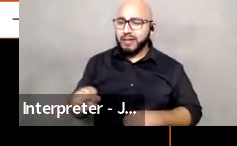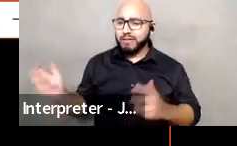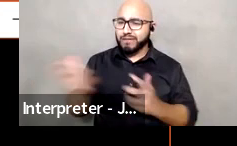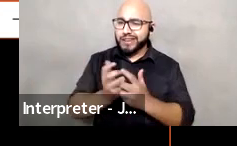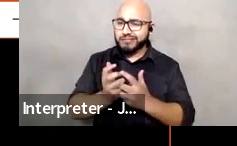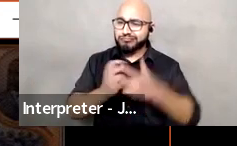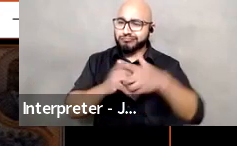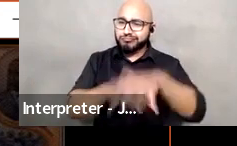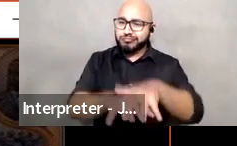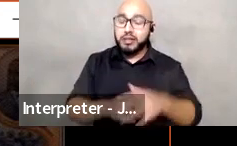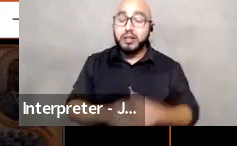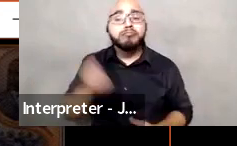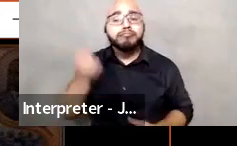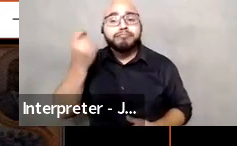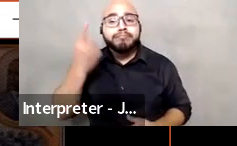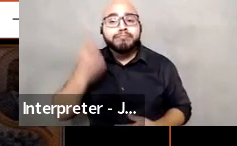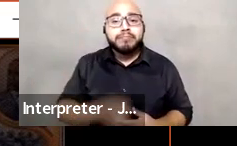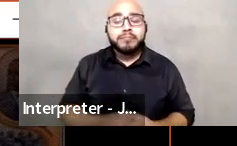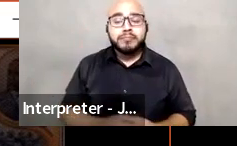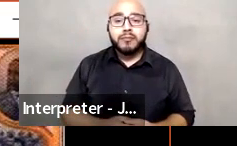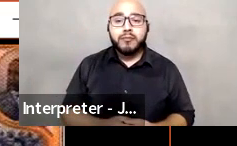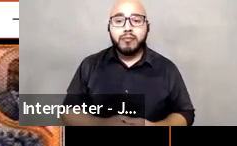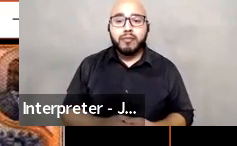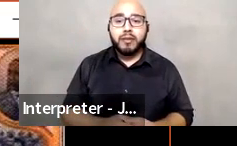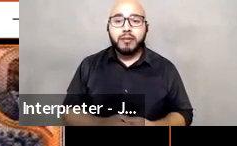Well, at first, what we see is an enormous